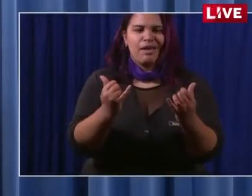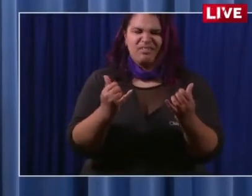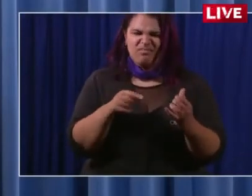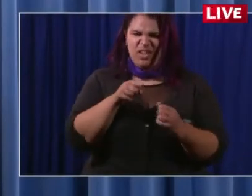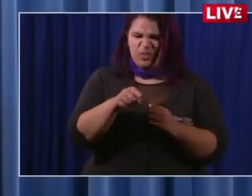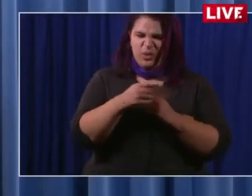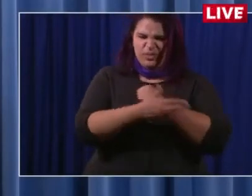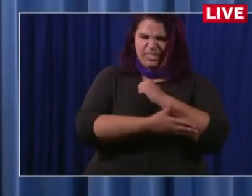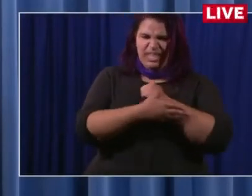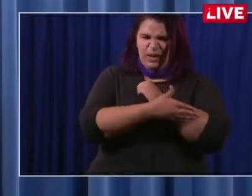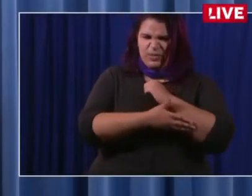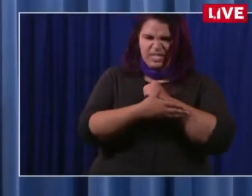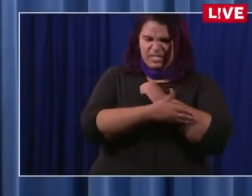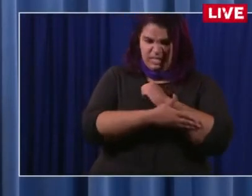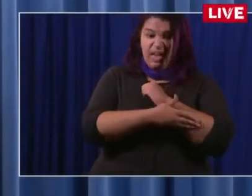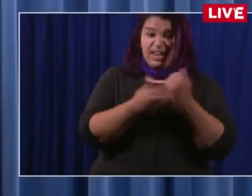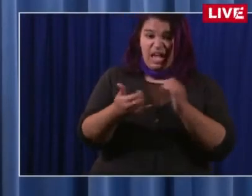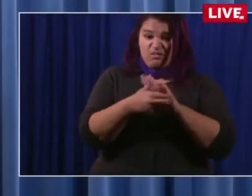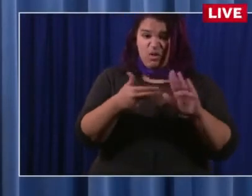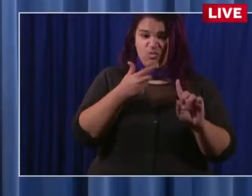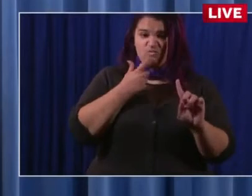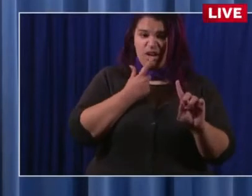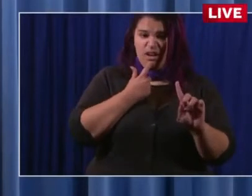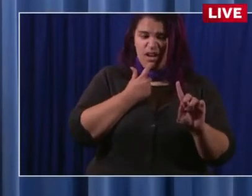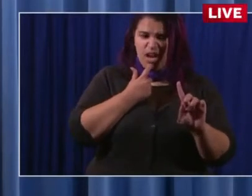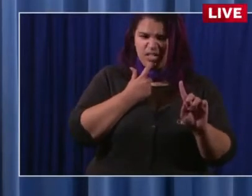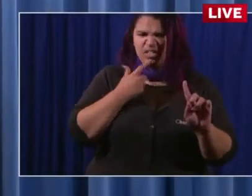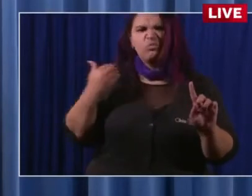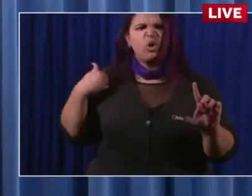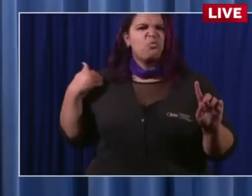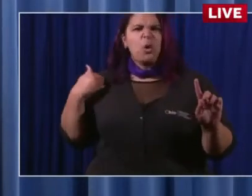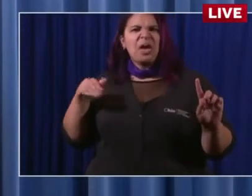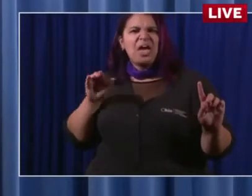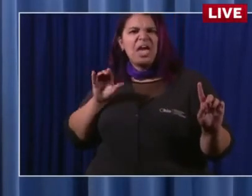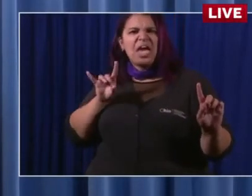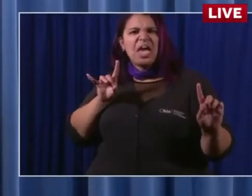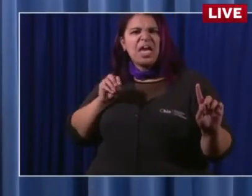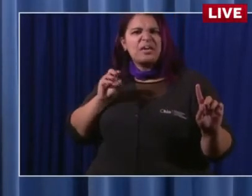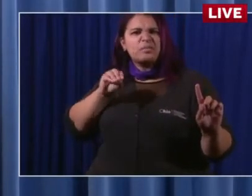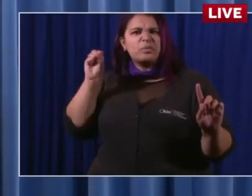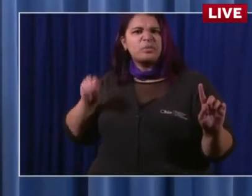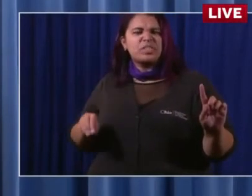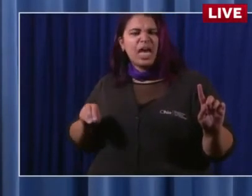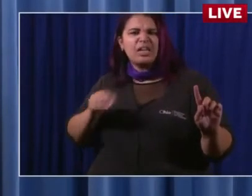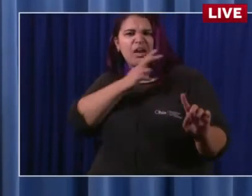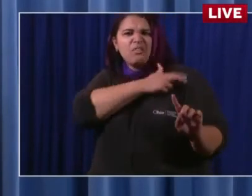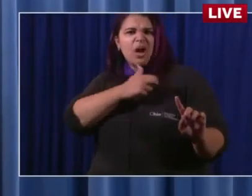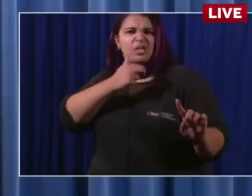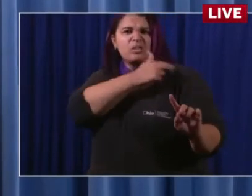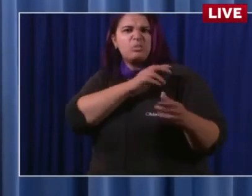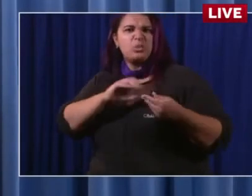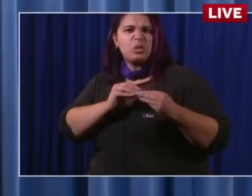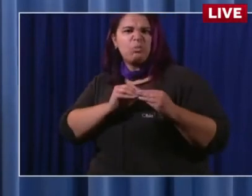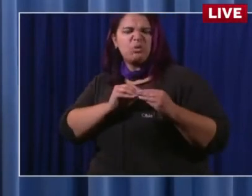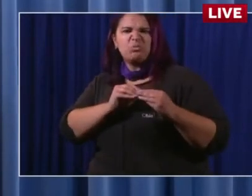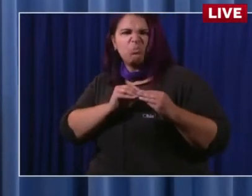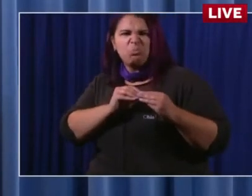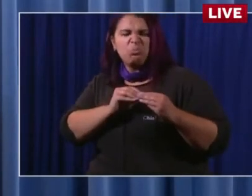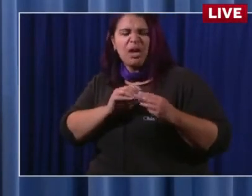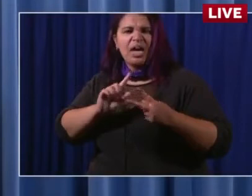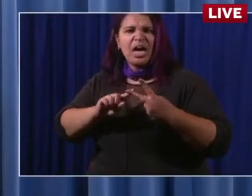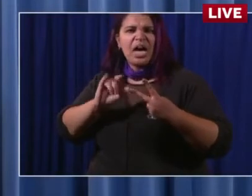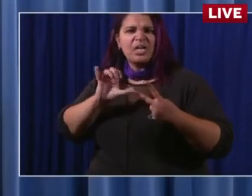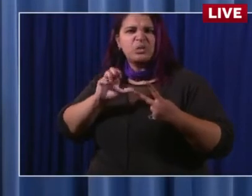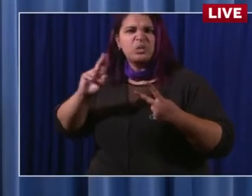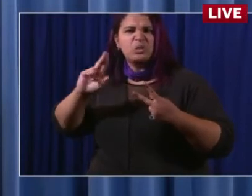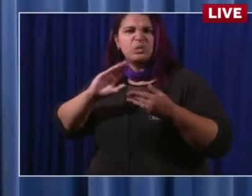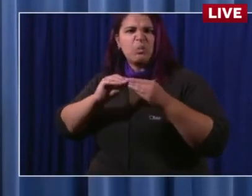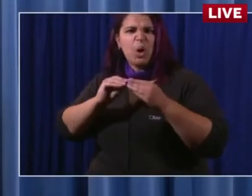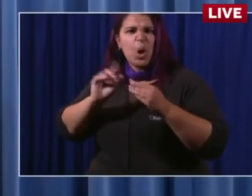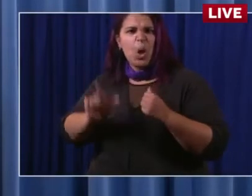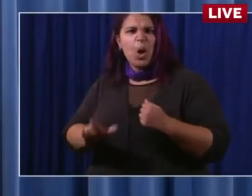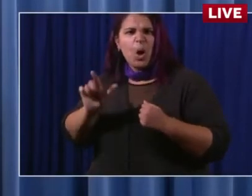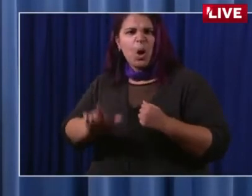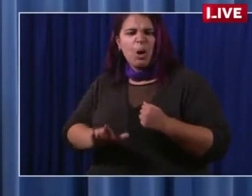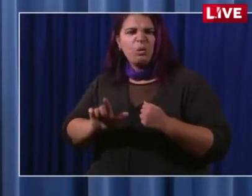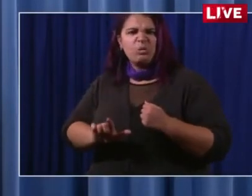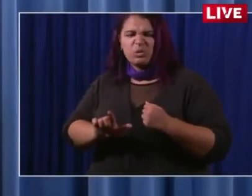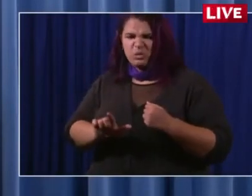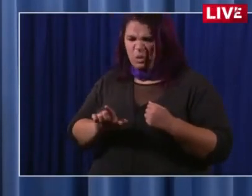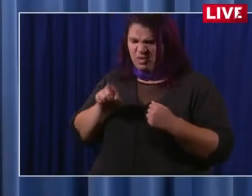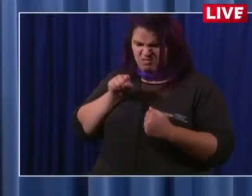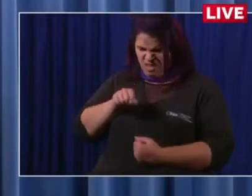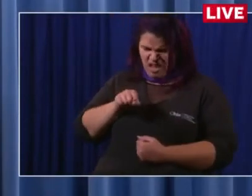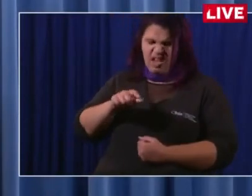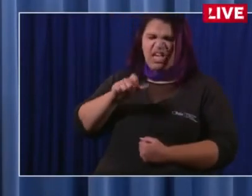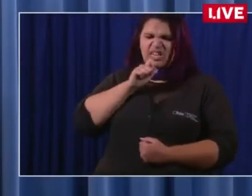SINCE THE START OF THE PANDEMIC TEST TODAY, NOT ICICLE ONE OF THE SEVEN COUNTIES CODED RED BEFORE TODAY HAD I SEE YOU UTILIZATION OVER 80% AND COVID SPECIFIC WAS UNDER 10% IN ALL